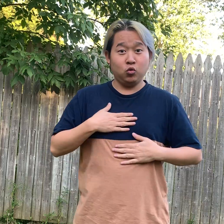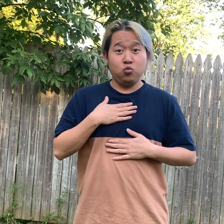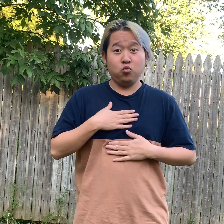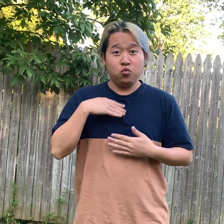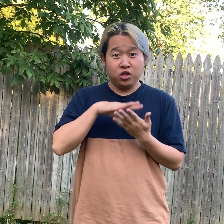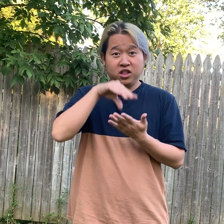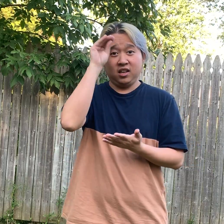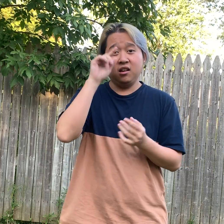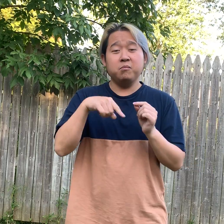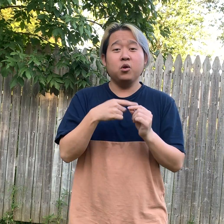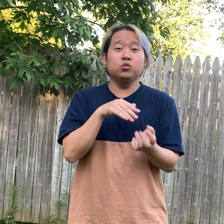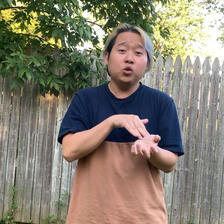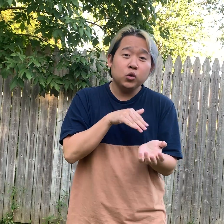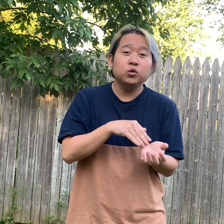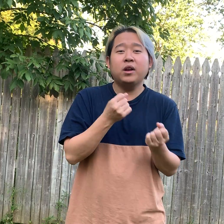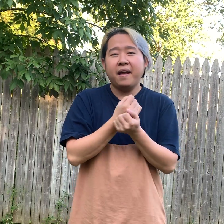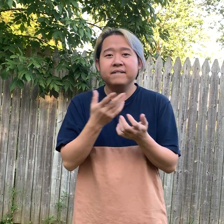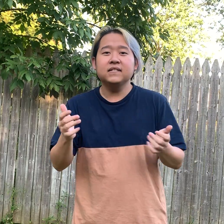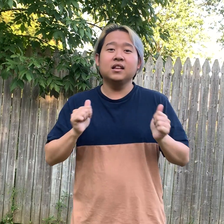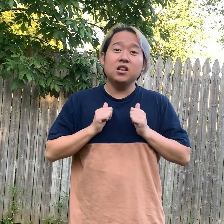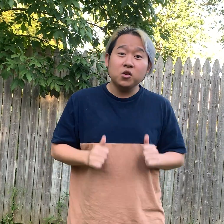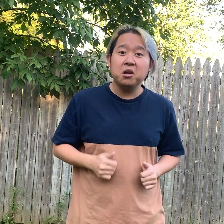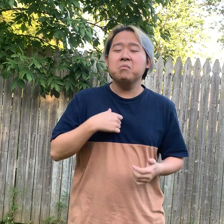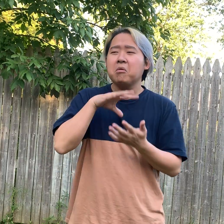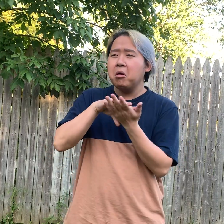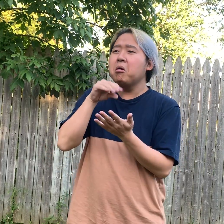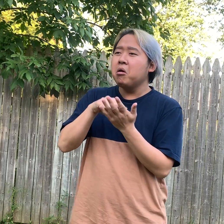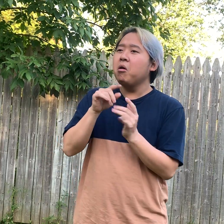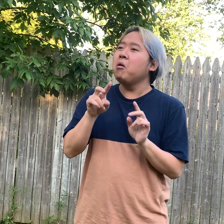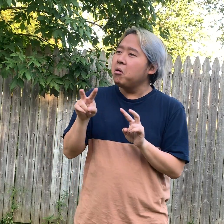I especially enjoyed learning about the medical field and anatomy.